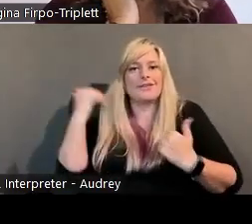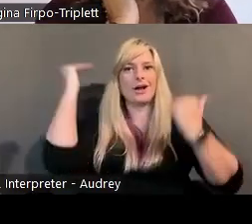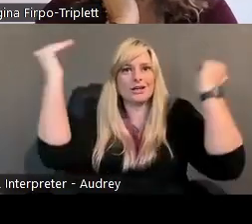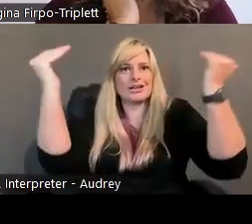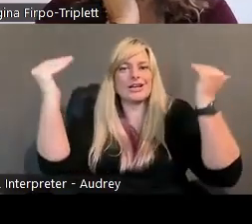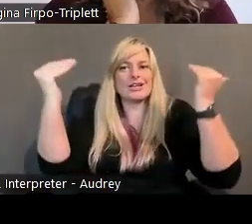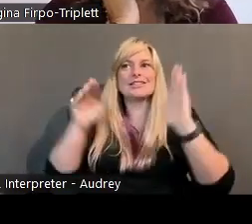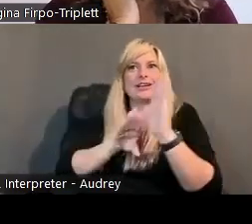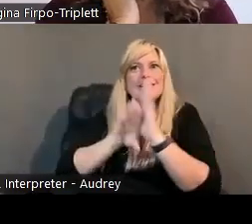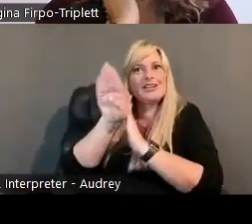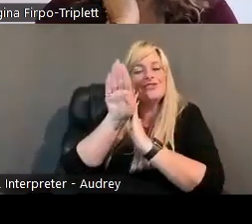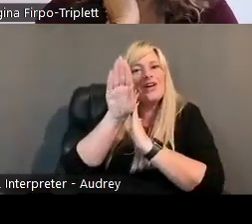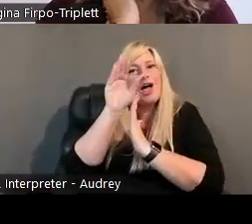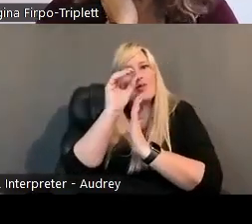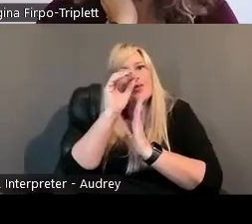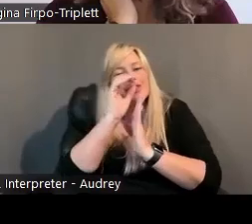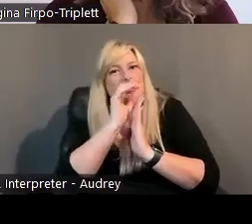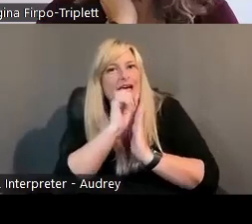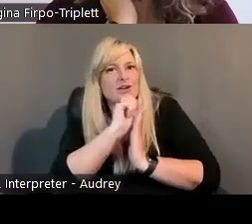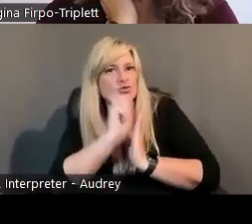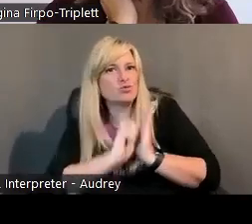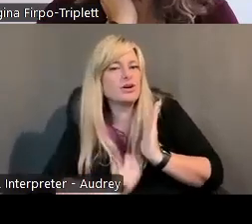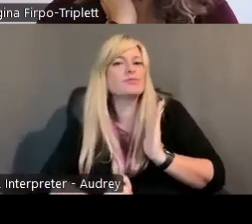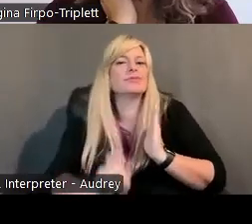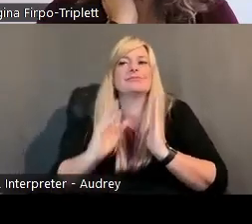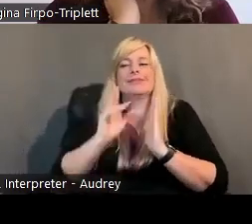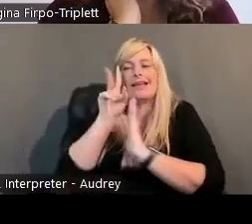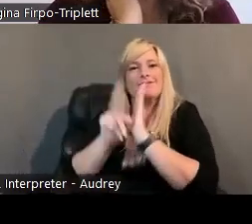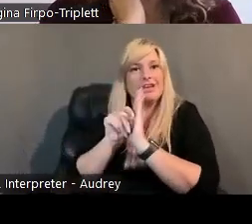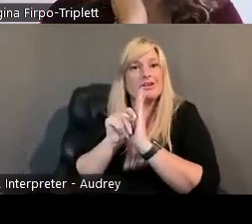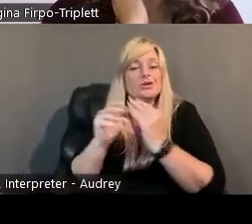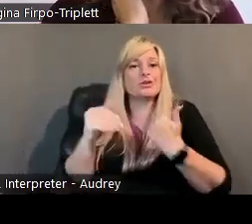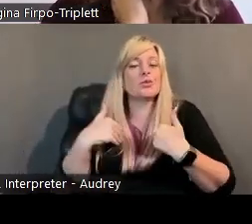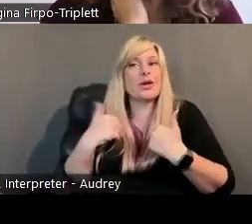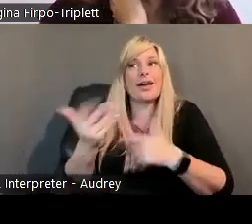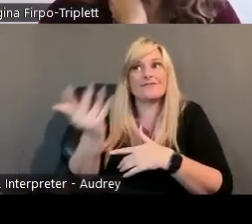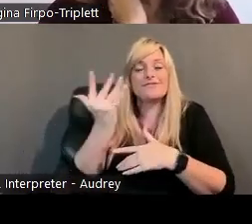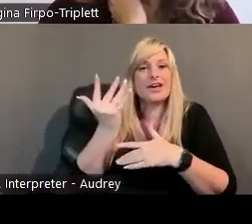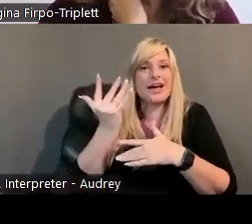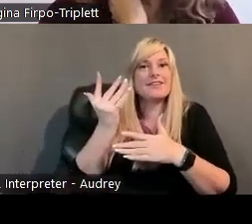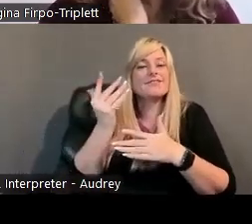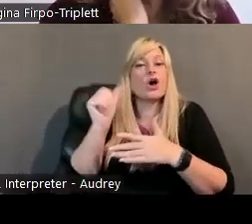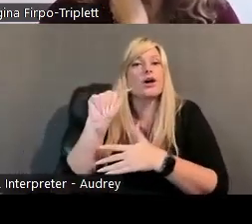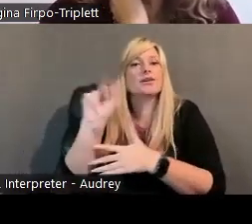of coming up in the chat over there. We had five autistic script writers from across the US. They